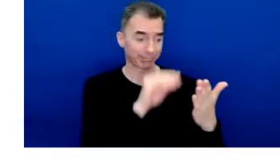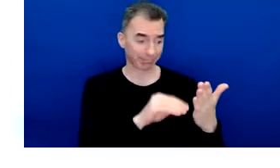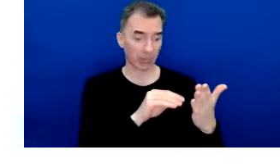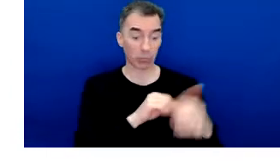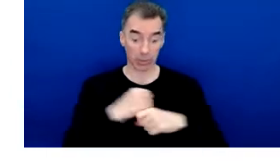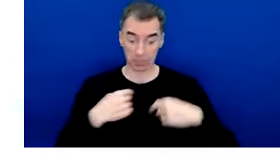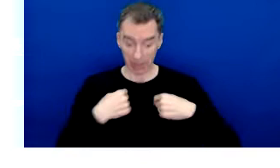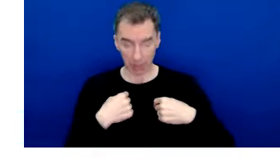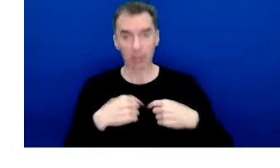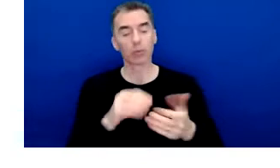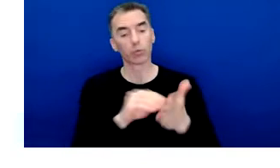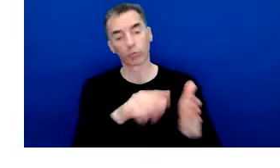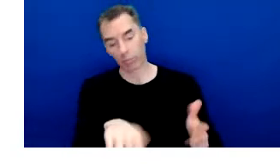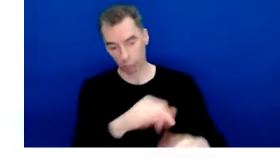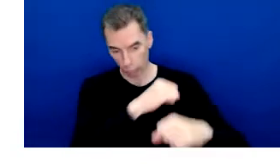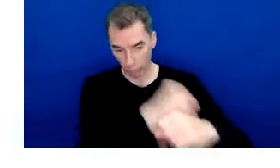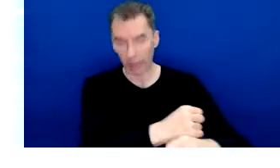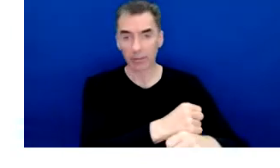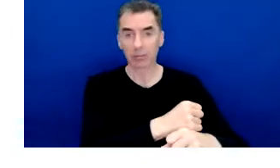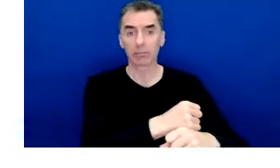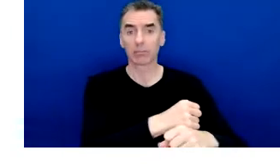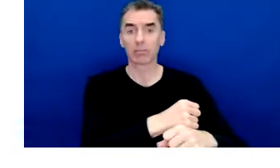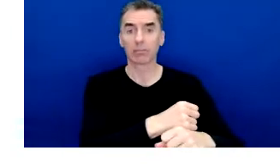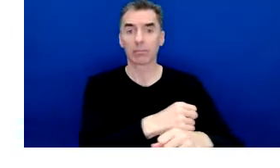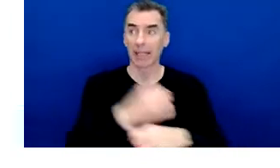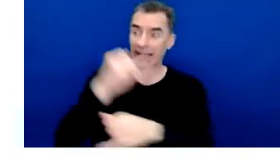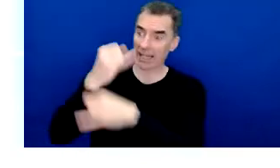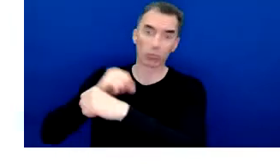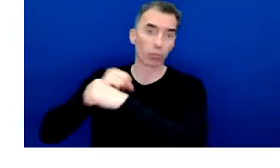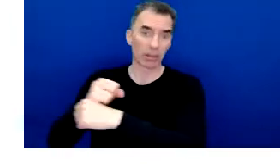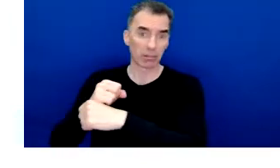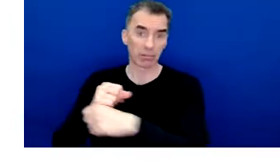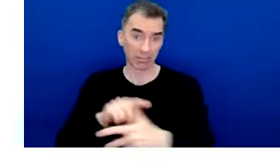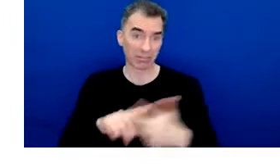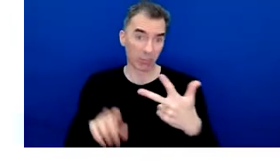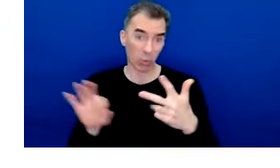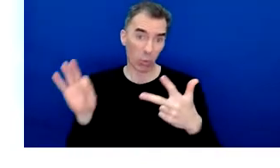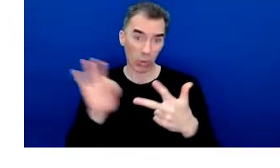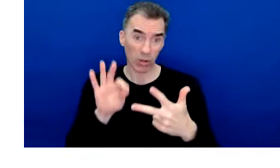and to protect you and to protect this campus. But the one thing we all agree on